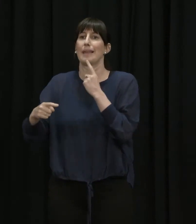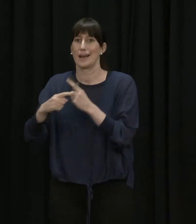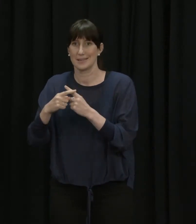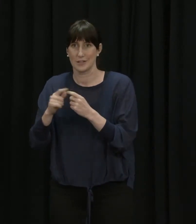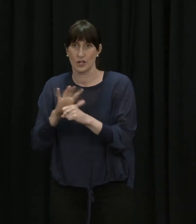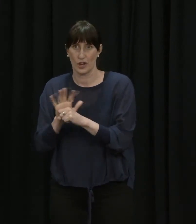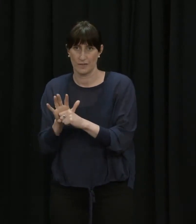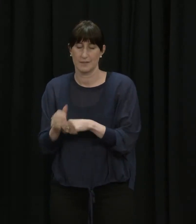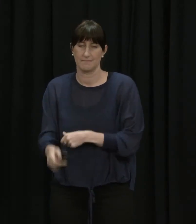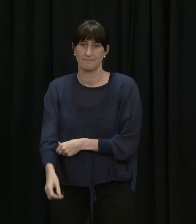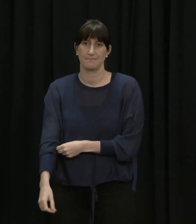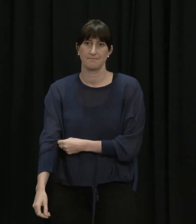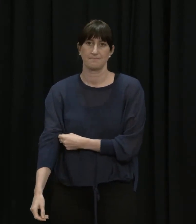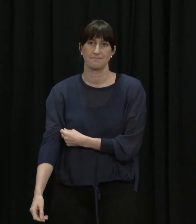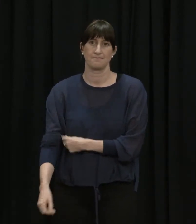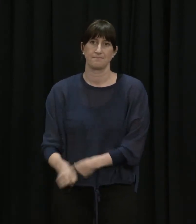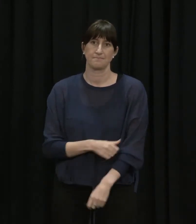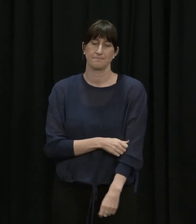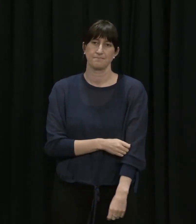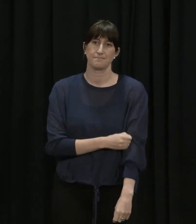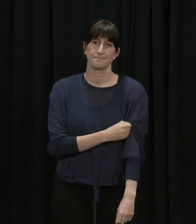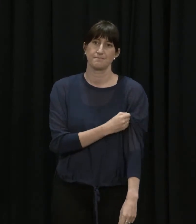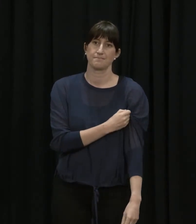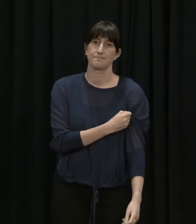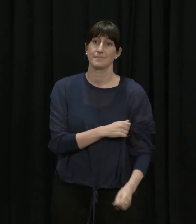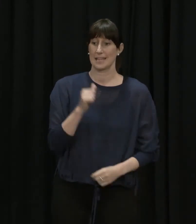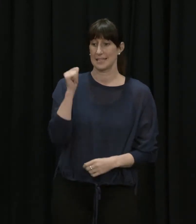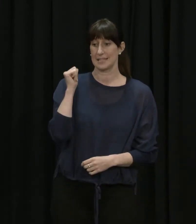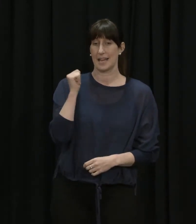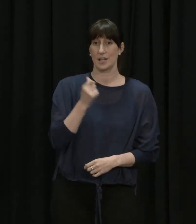pregnant women in hospital being assessed that happen to have COVID-19 as well and others being assessed for other